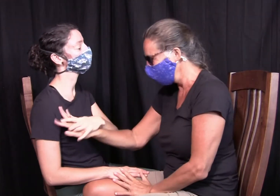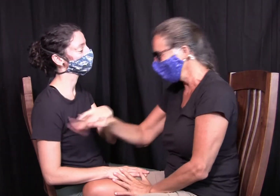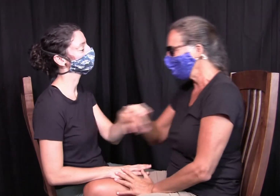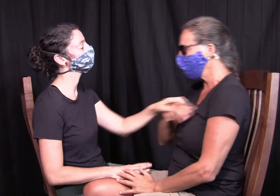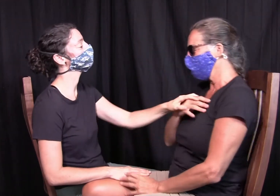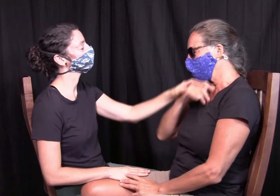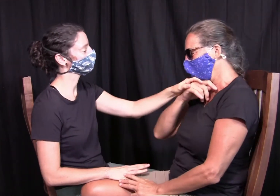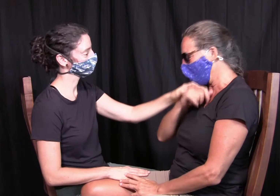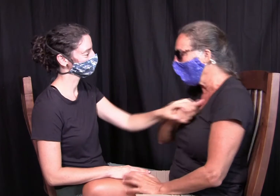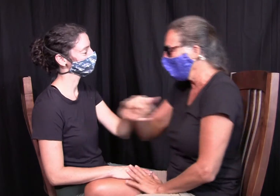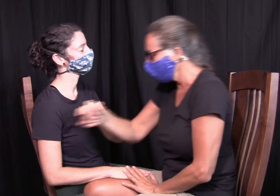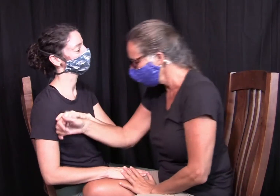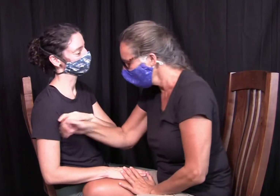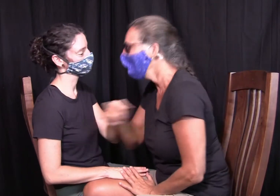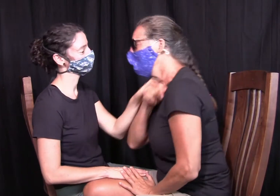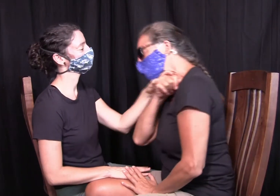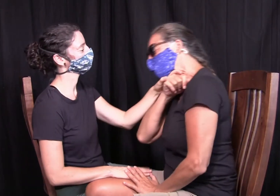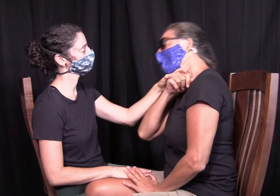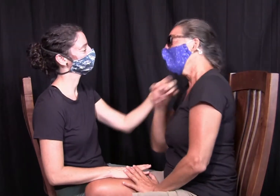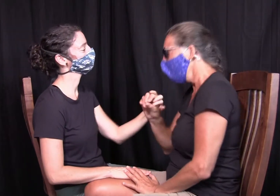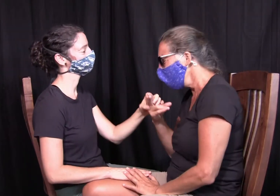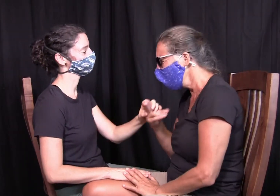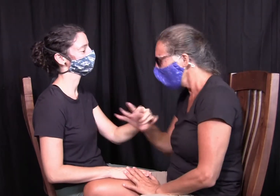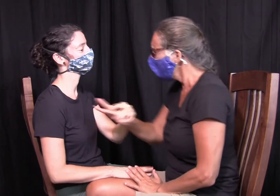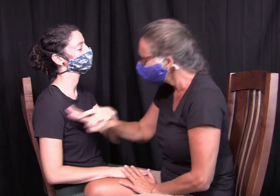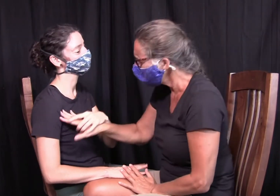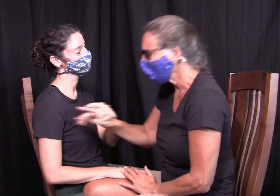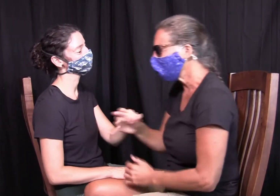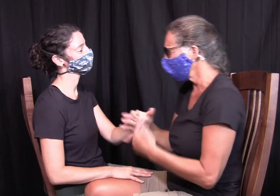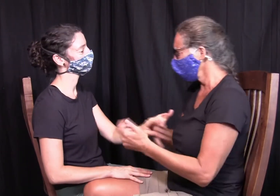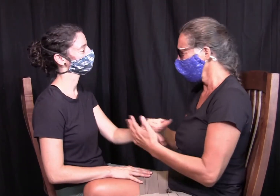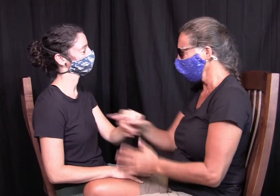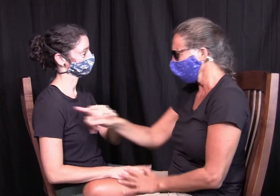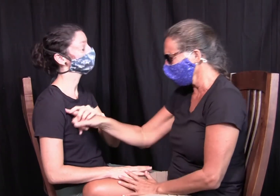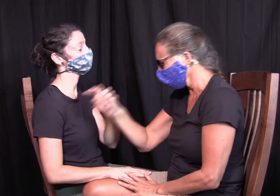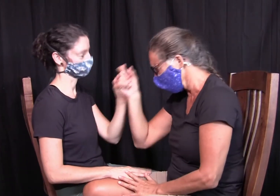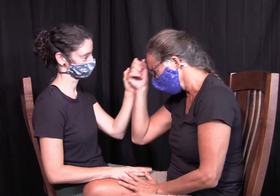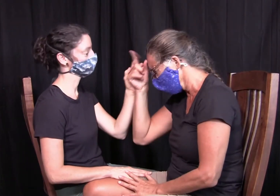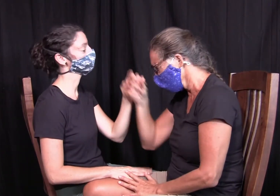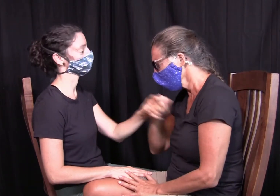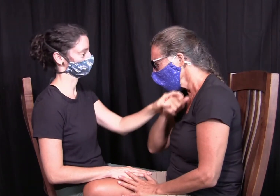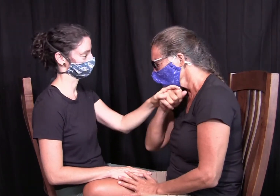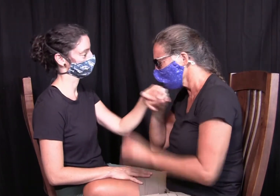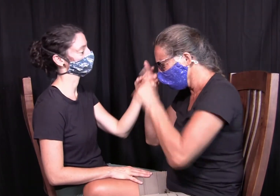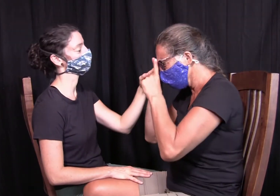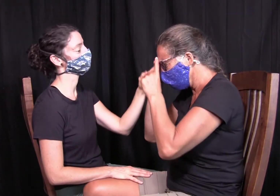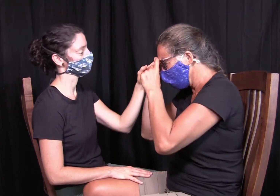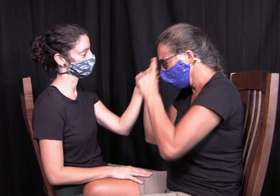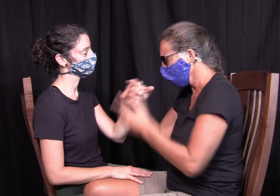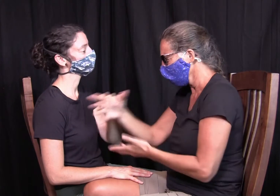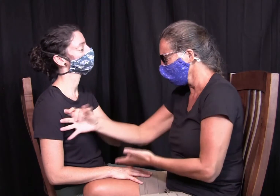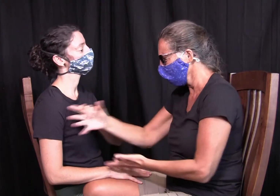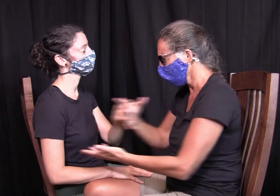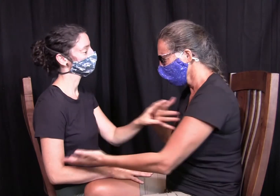such as hmm-hmm, oh, I see, yep, uh-huh support communication as it unfolds.